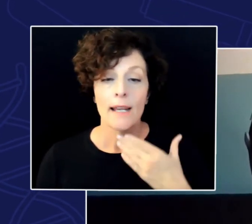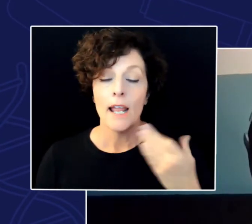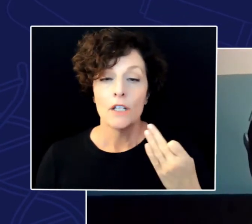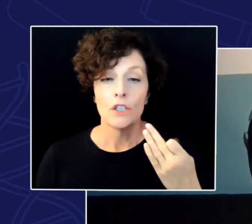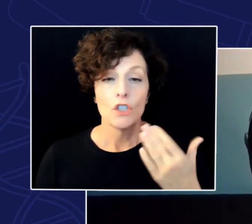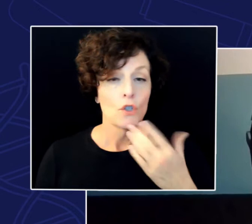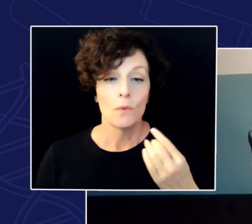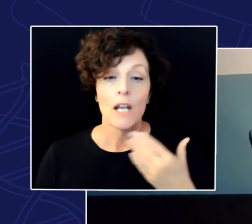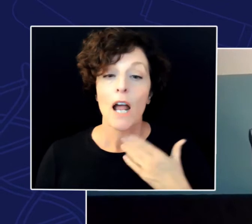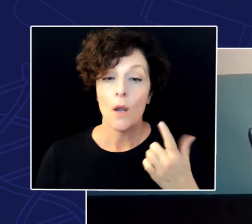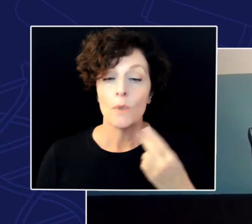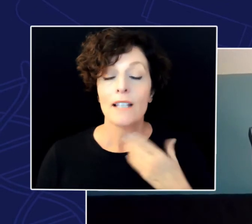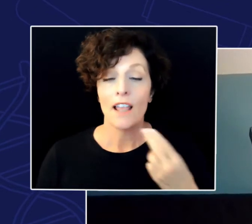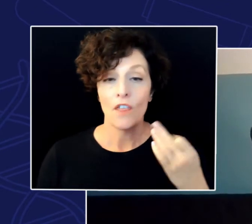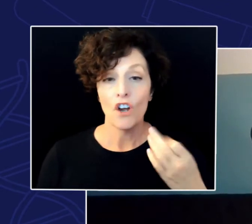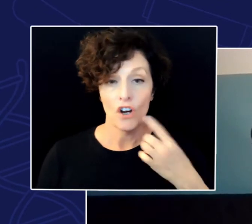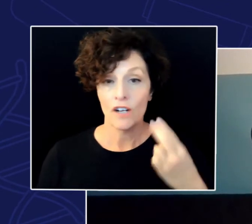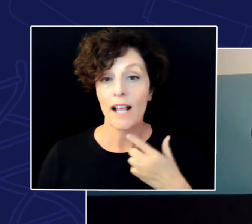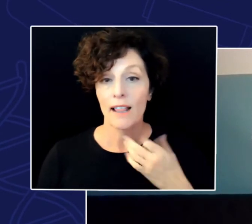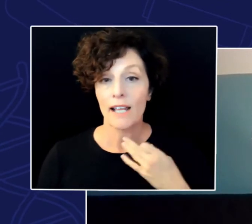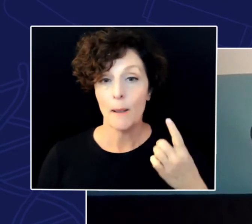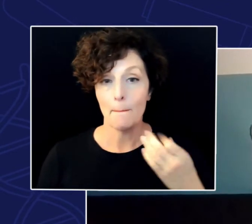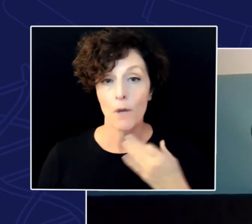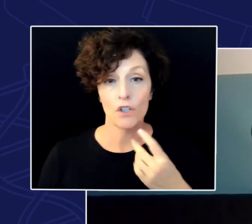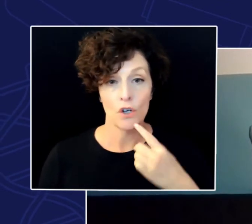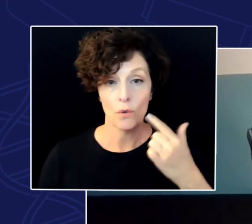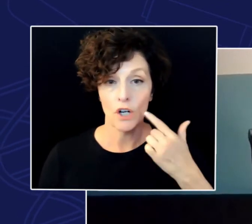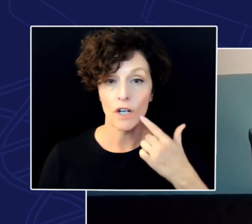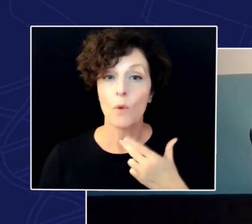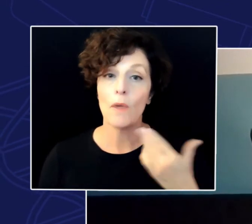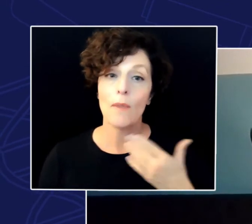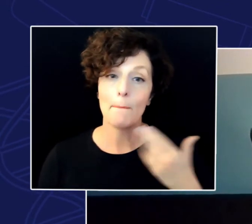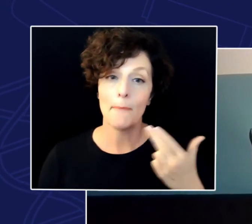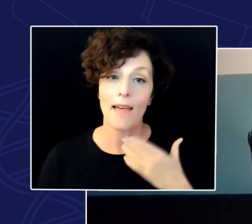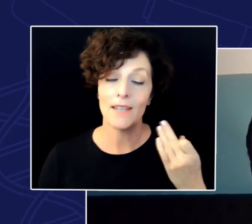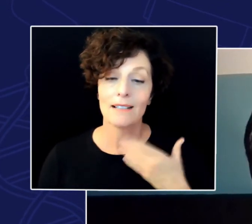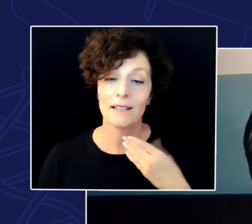and I was in the harder classes, particularly with math and science.